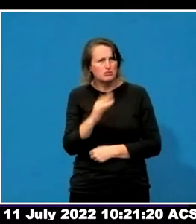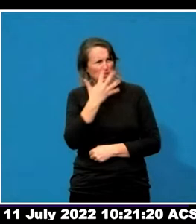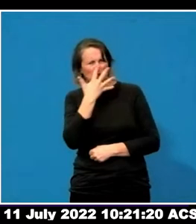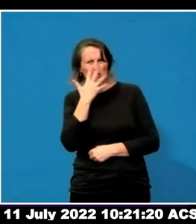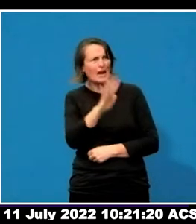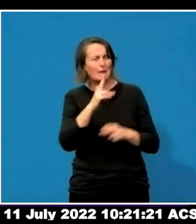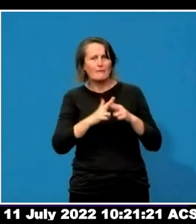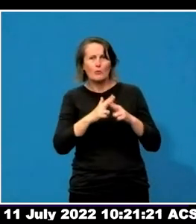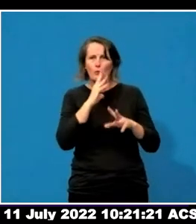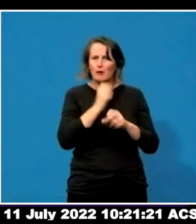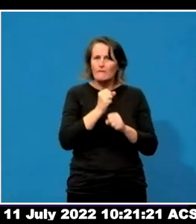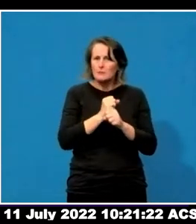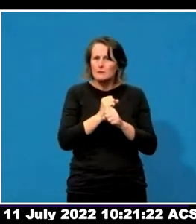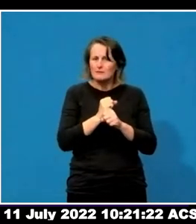have not been convicted of any criminal offence.